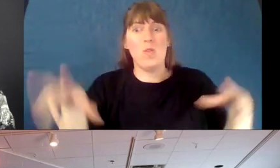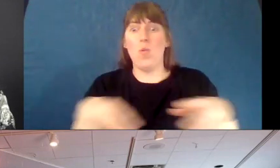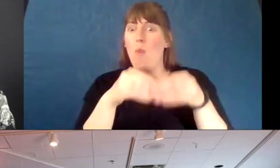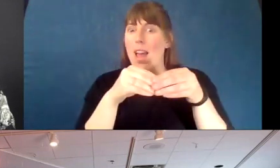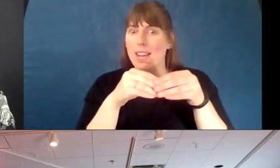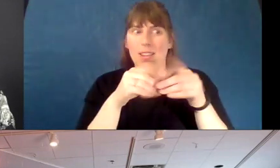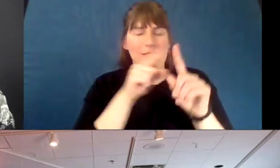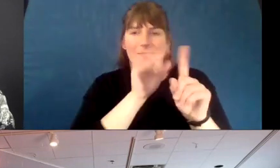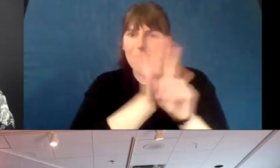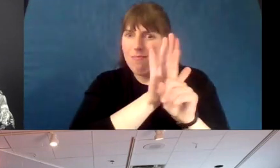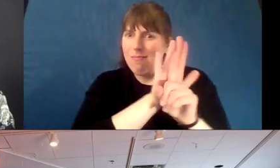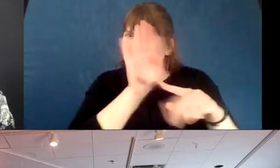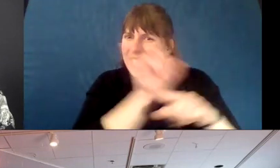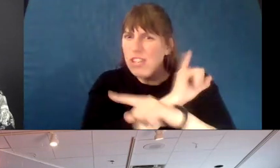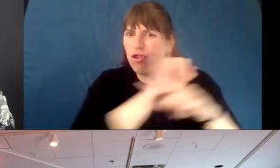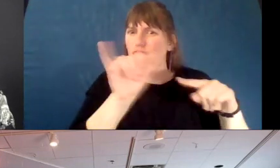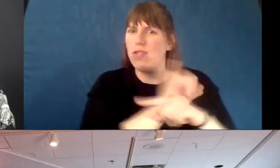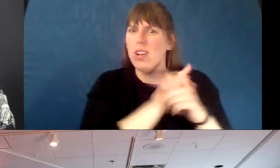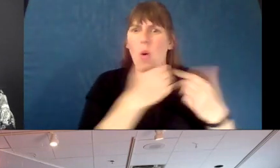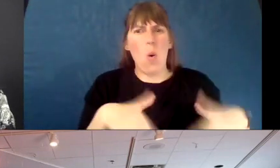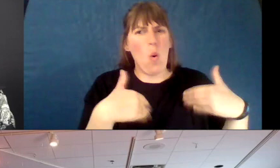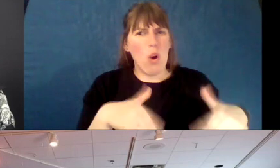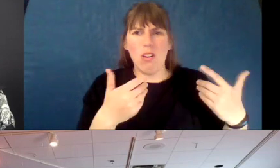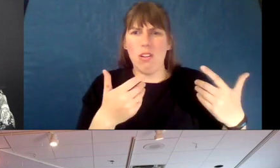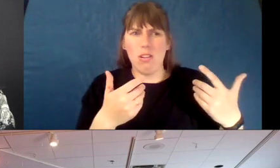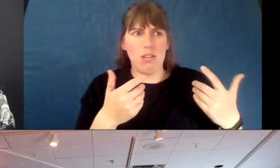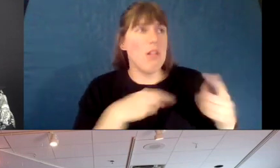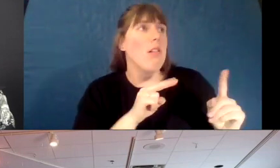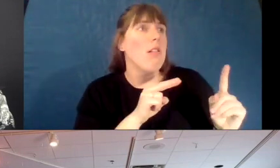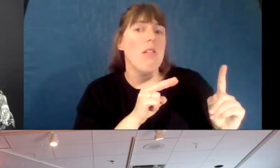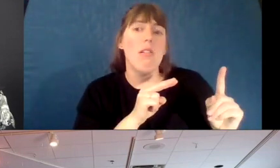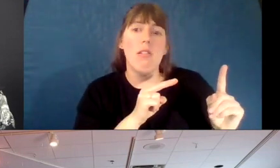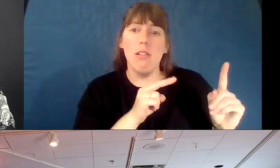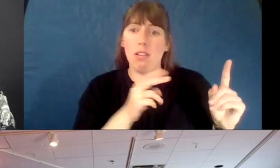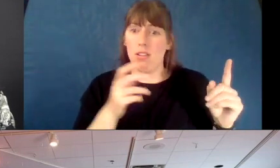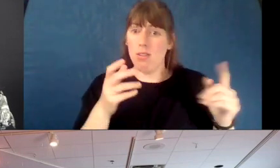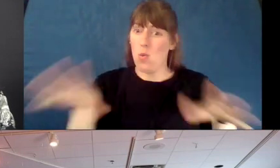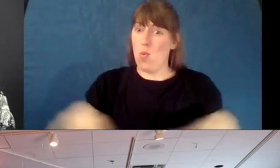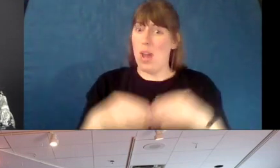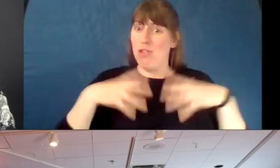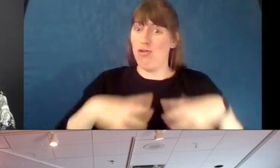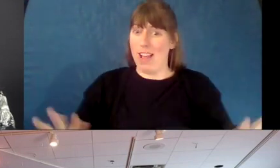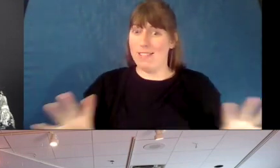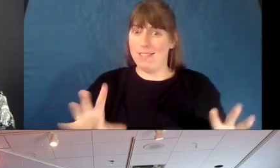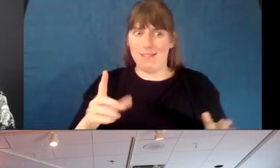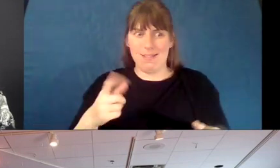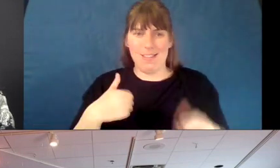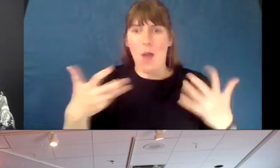where we just wanted to wear a wedding gown just for the sake of wearing something expensive and to